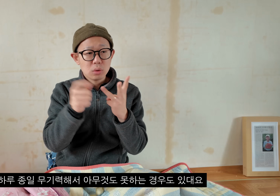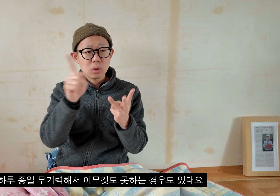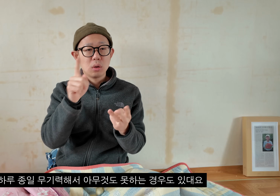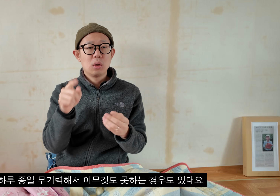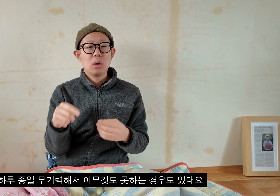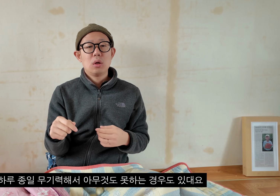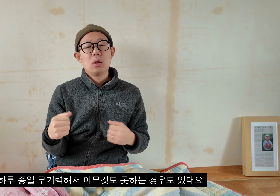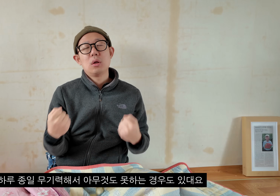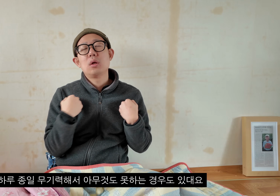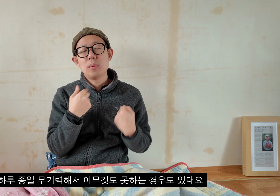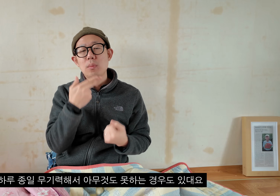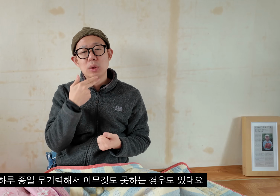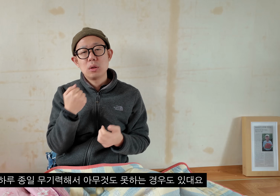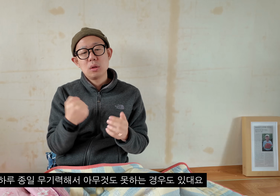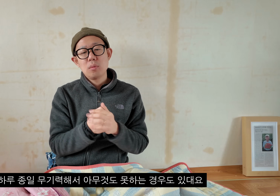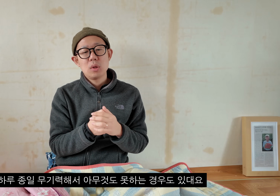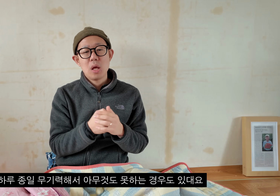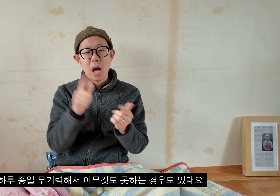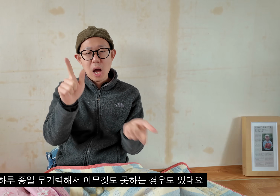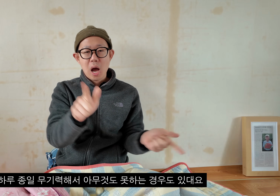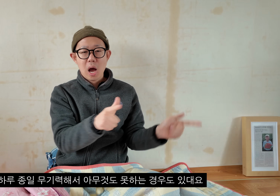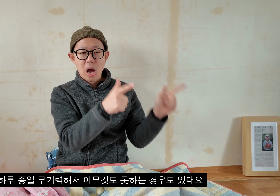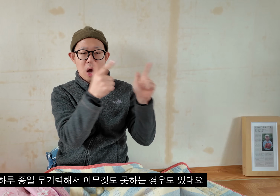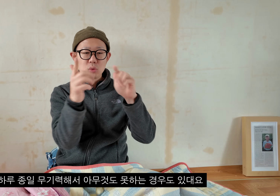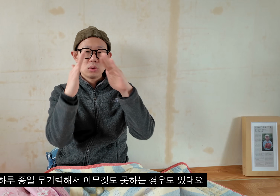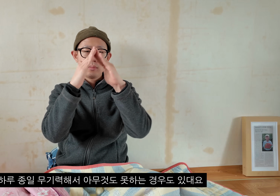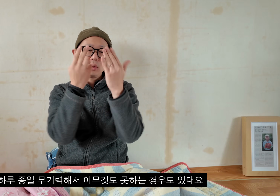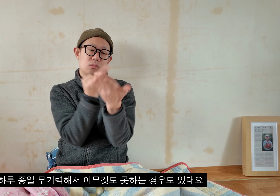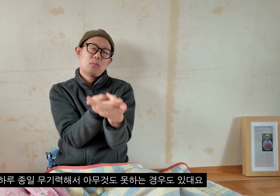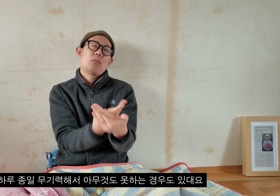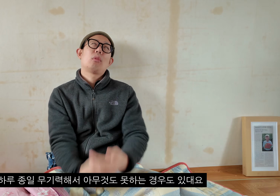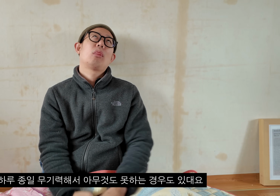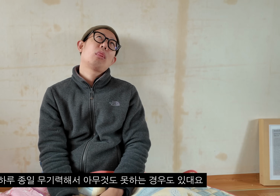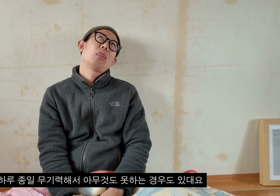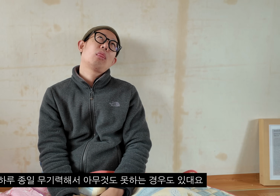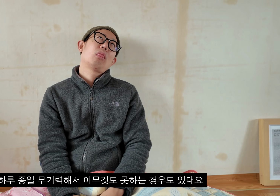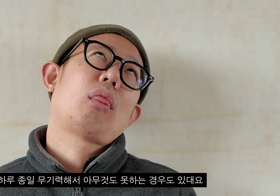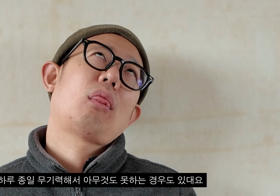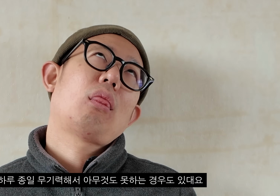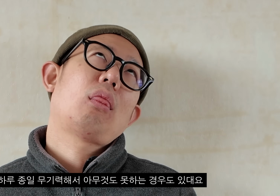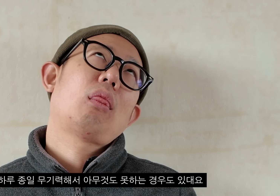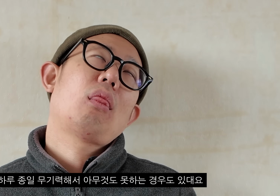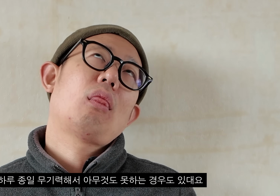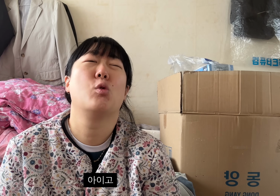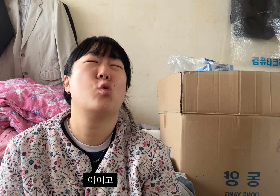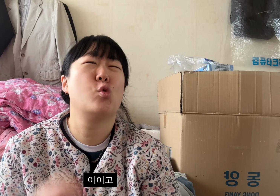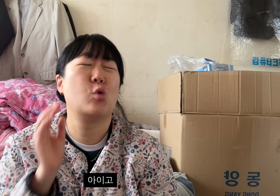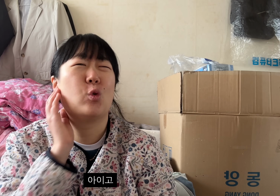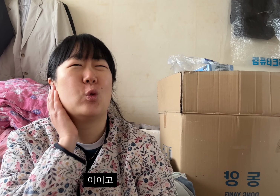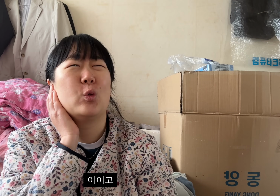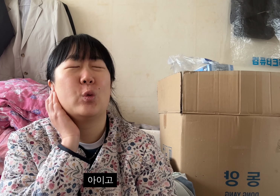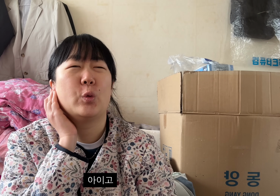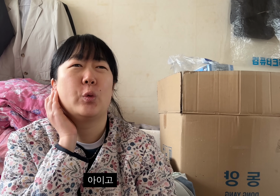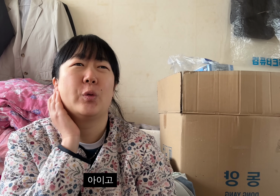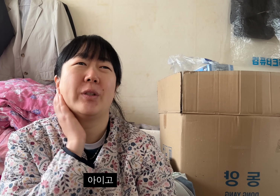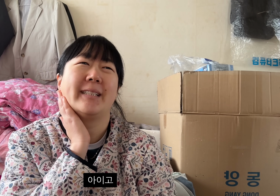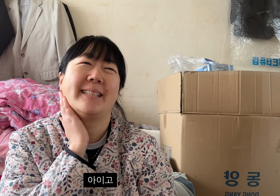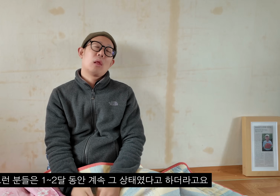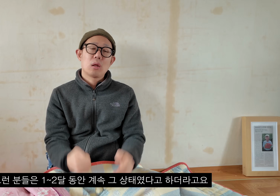or total fatigue. Oh no…